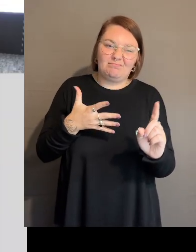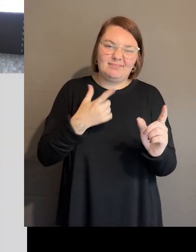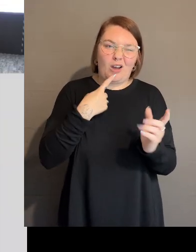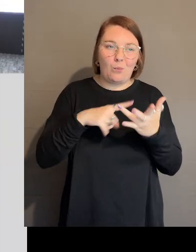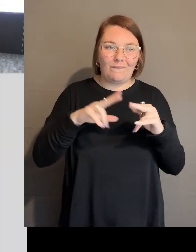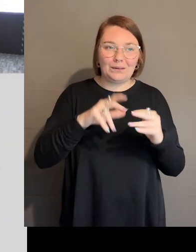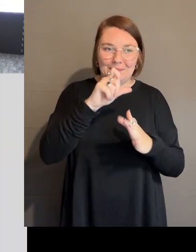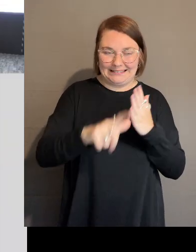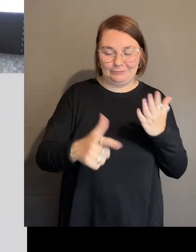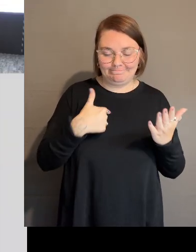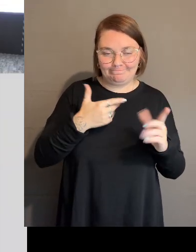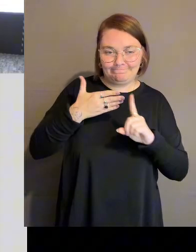Types of disabilities.